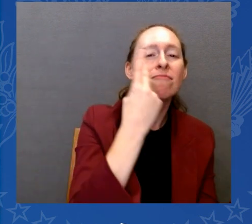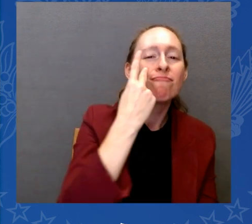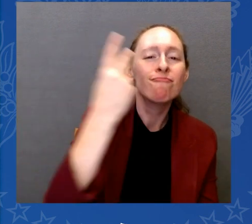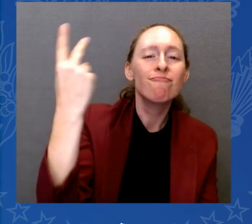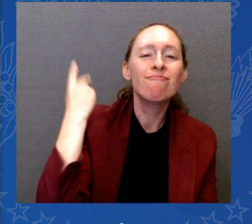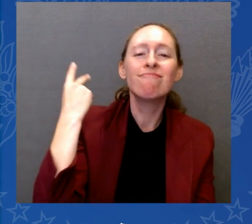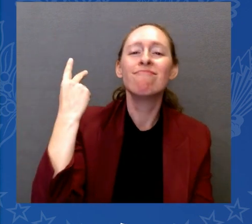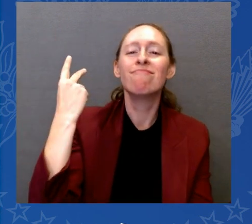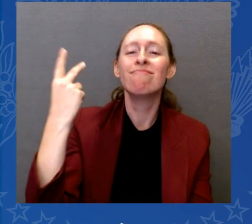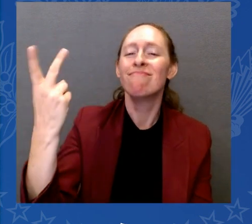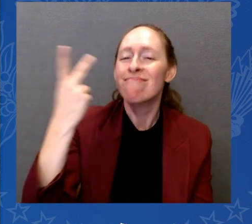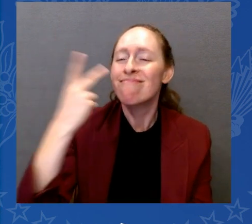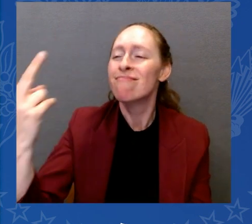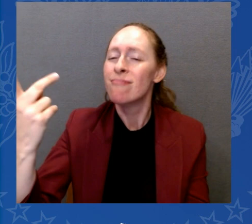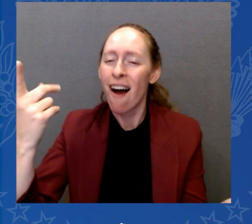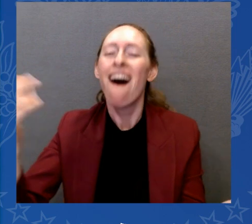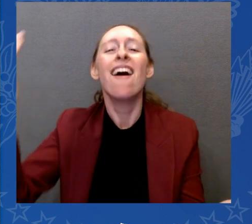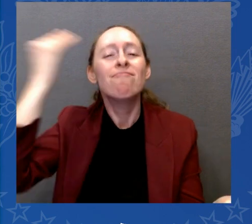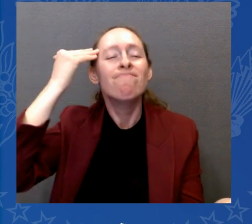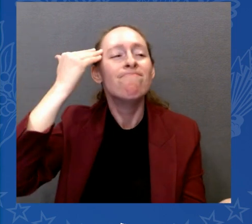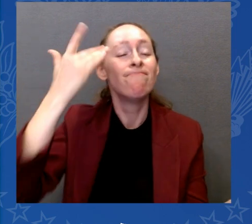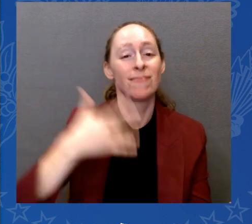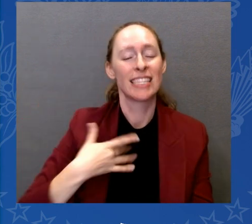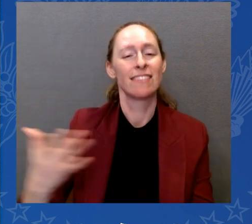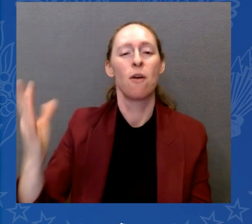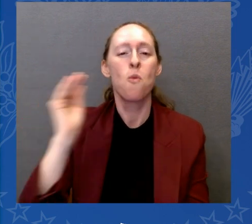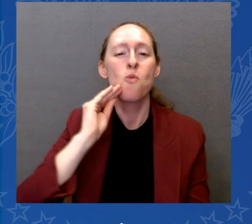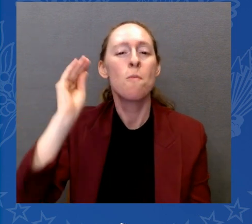known or unknown, actual or visionary."